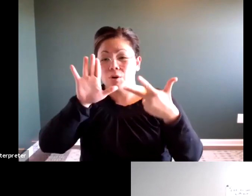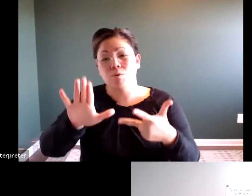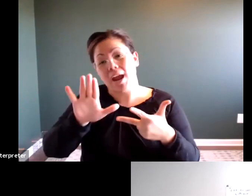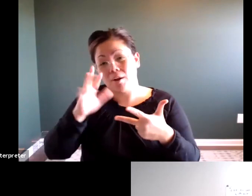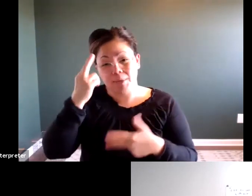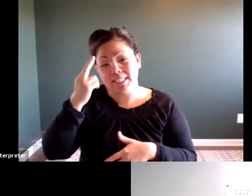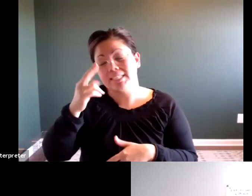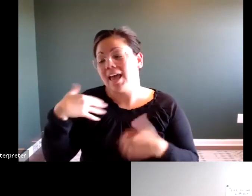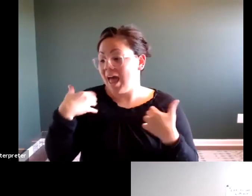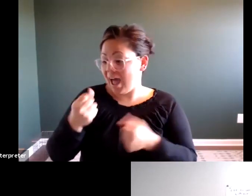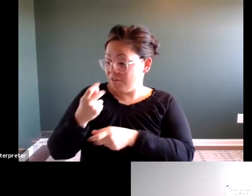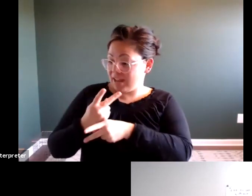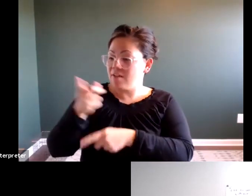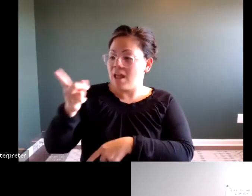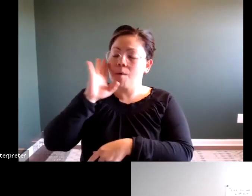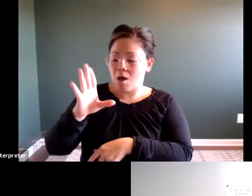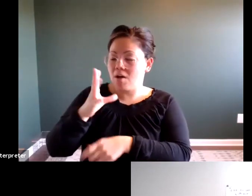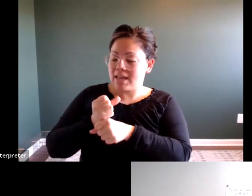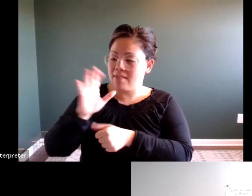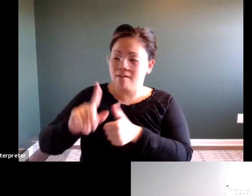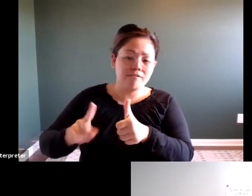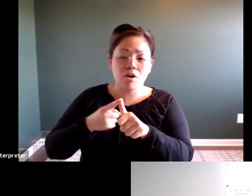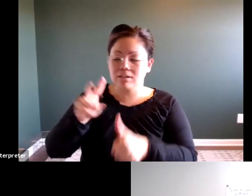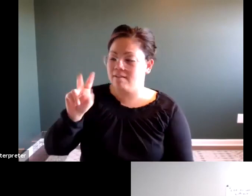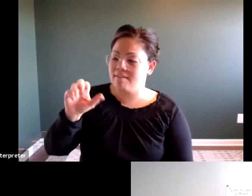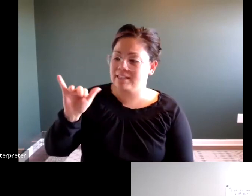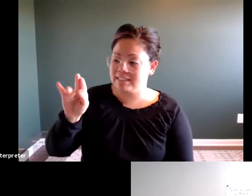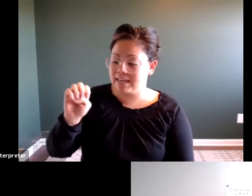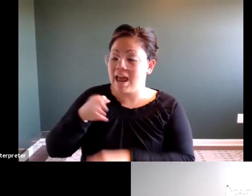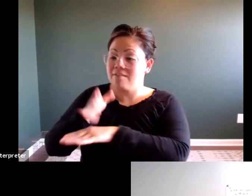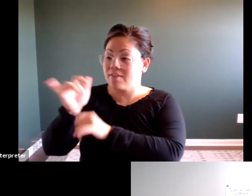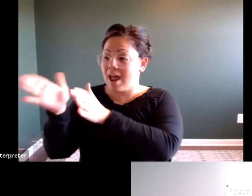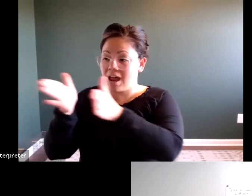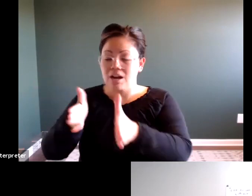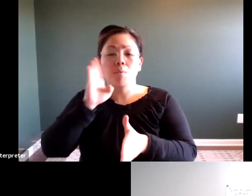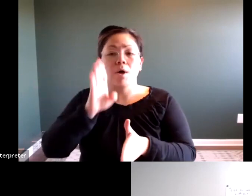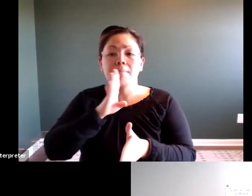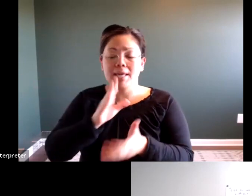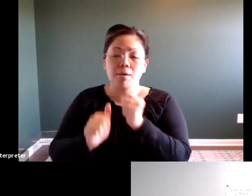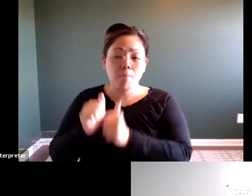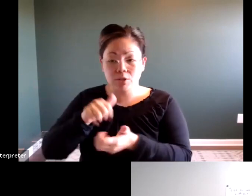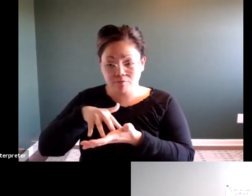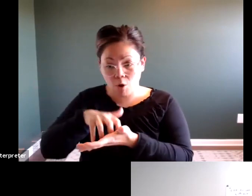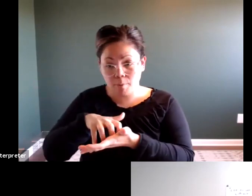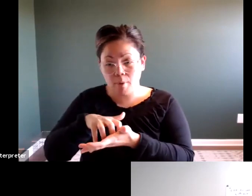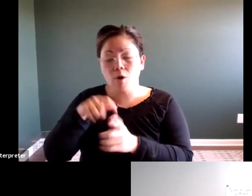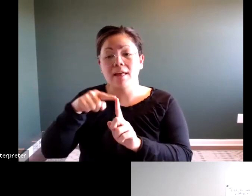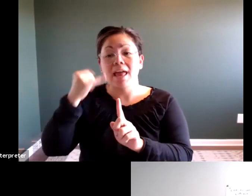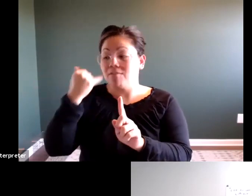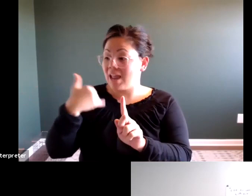will be our first ones vaccinated, but then after that we're gonna move to our vulnerable populations. And as long as we have vaccines that work well in those populations,